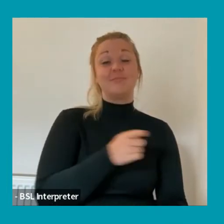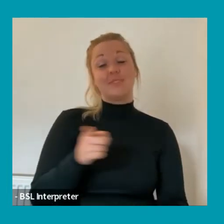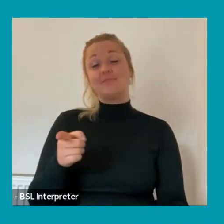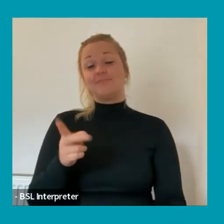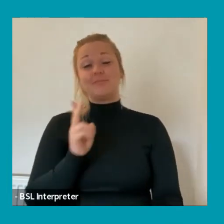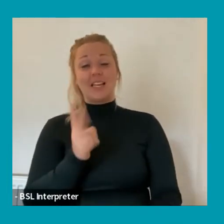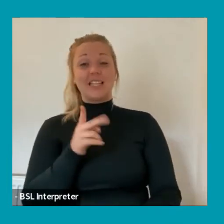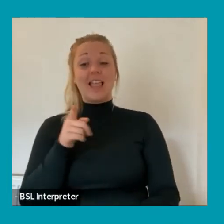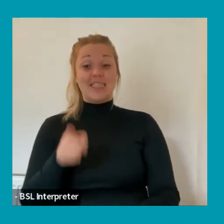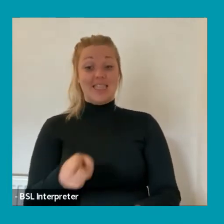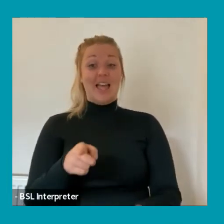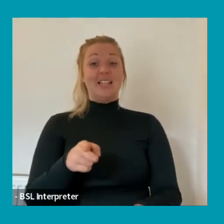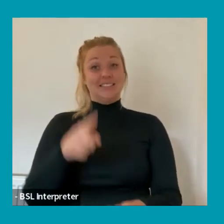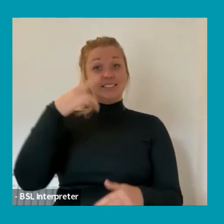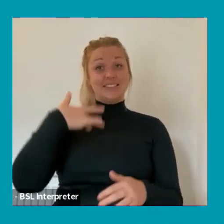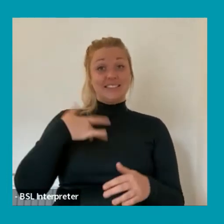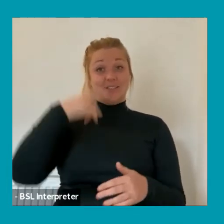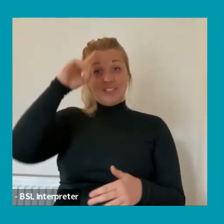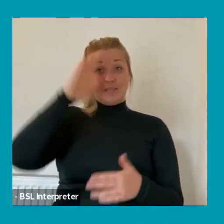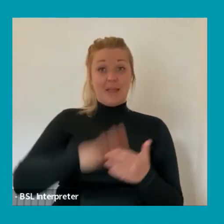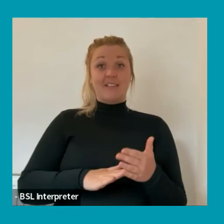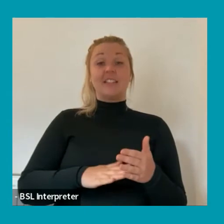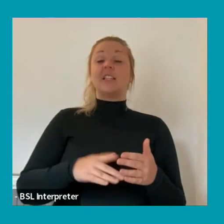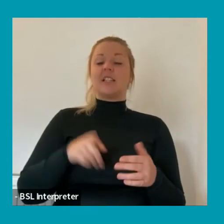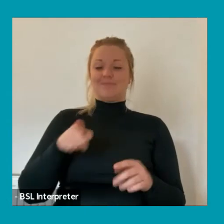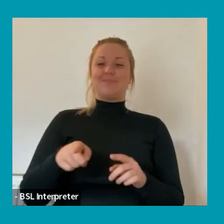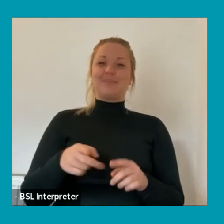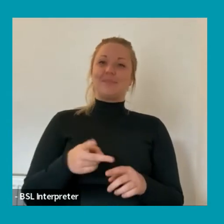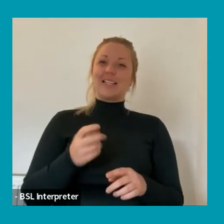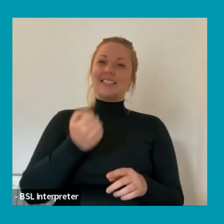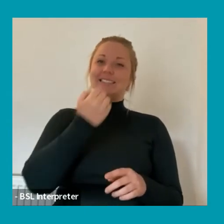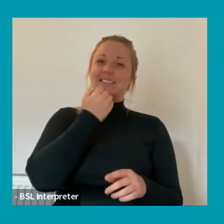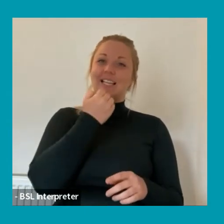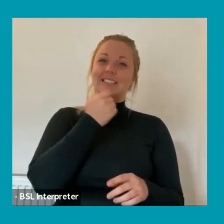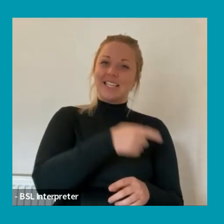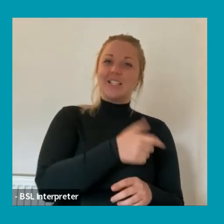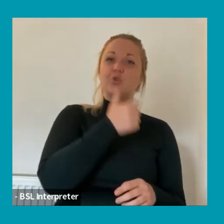That data is, is useful and we need it.